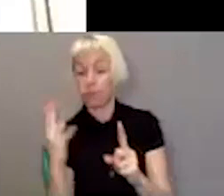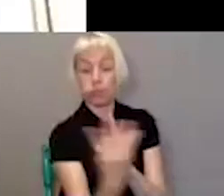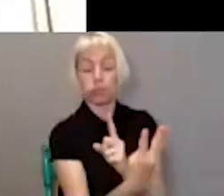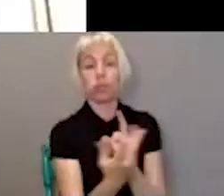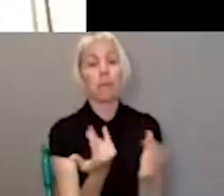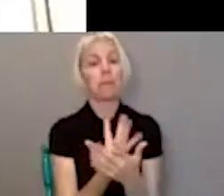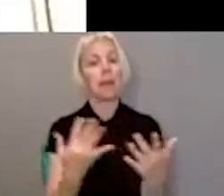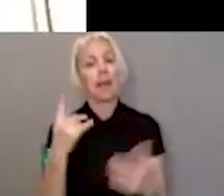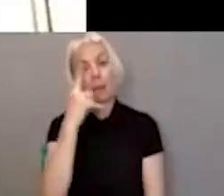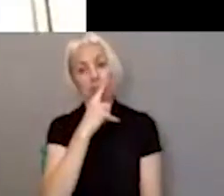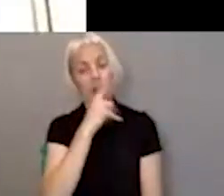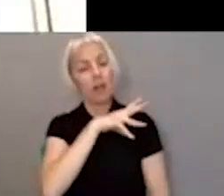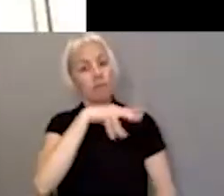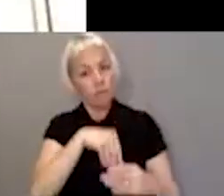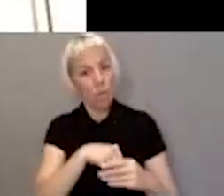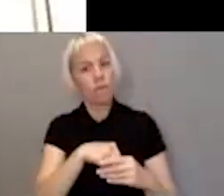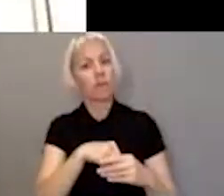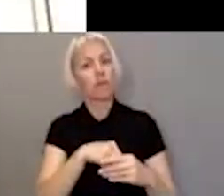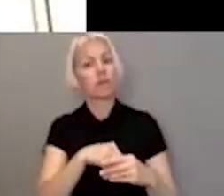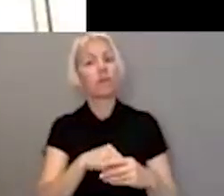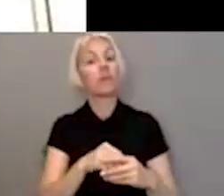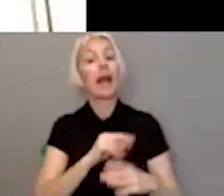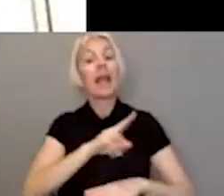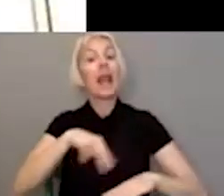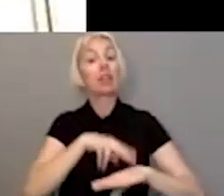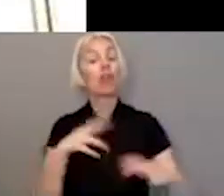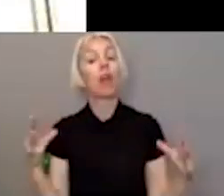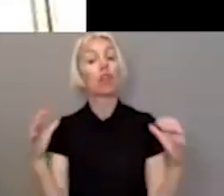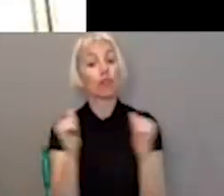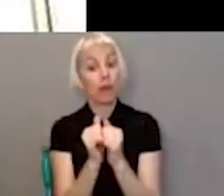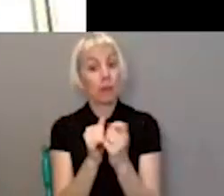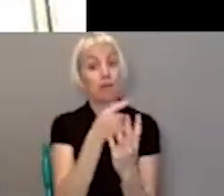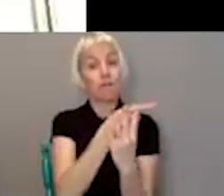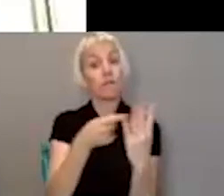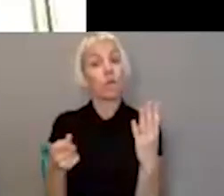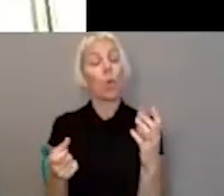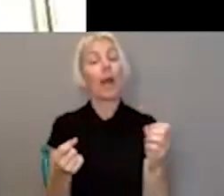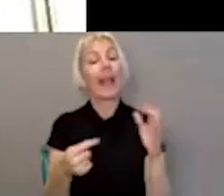national agreement has four really key priorities which are based around partnerships and shared